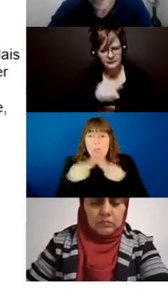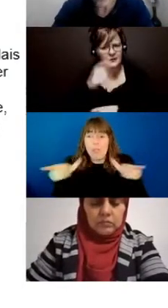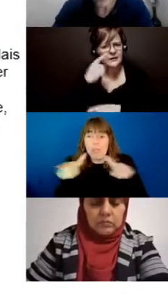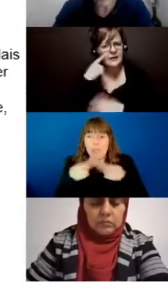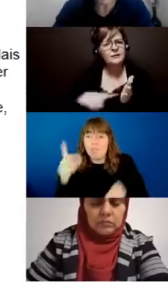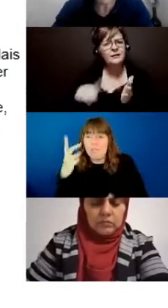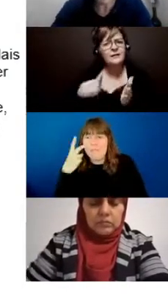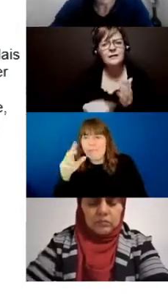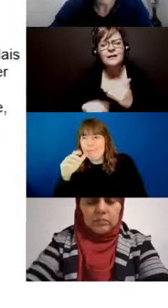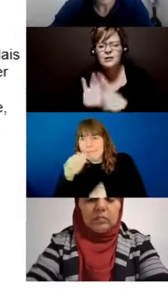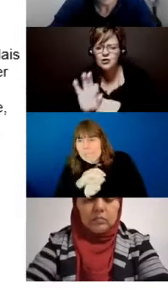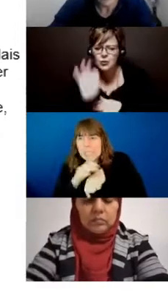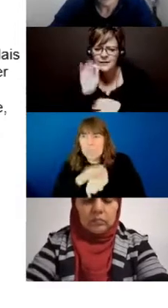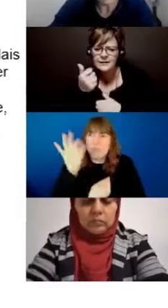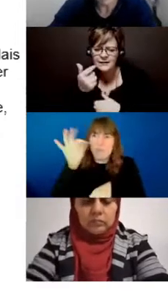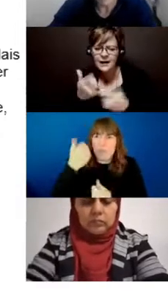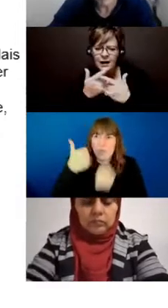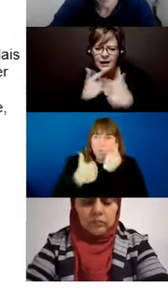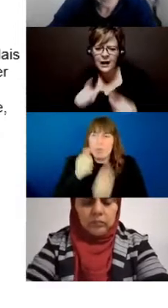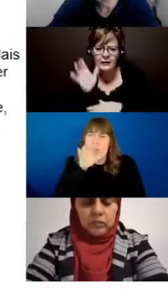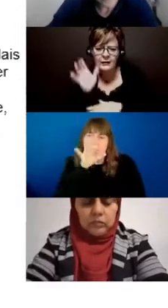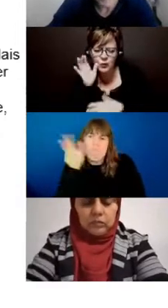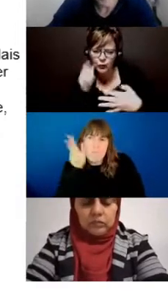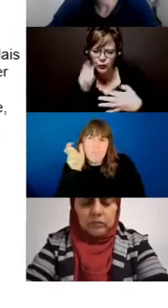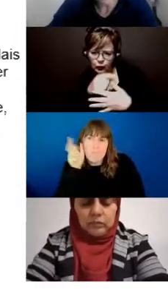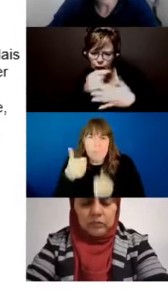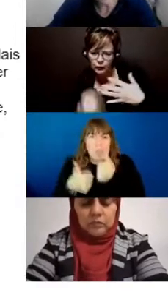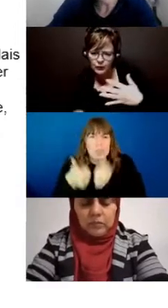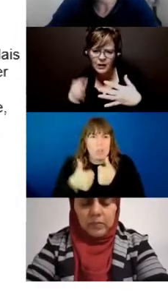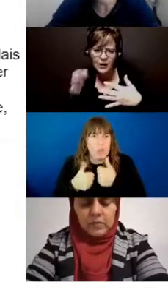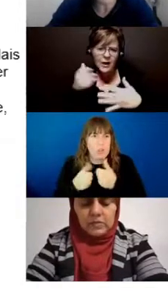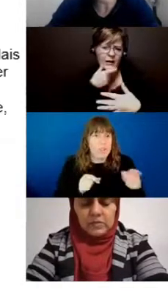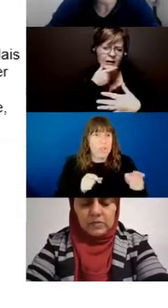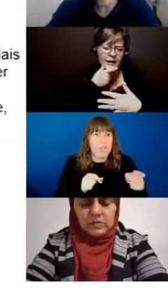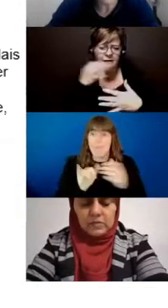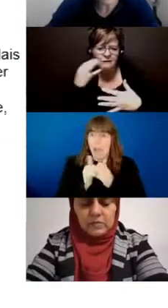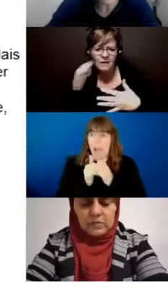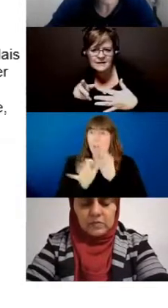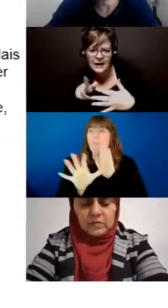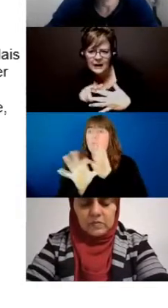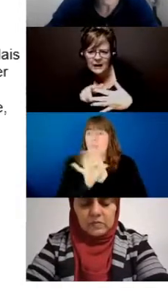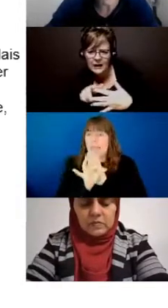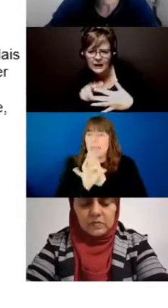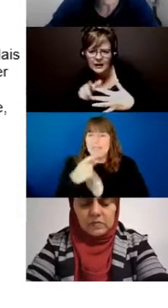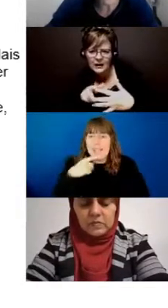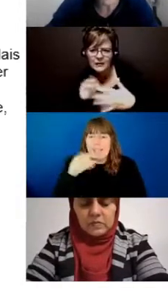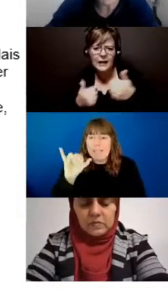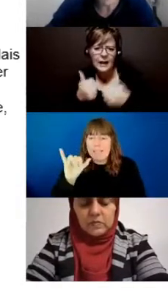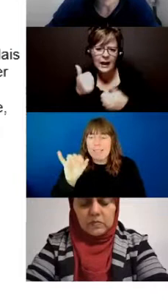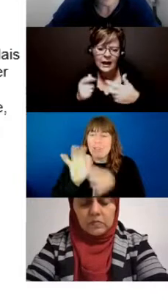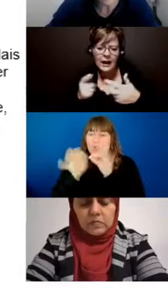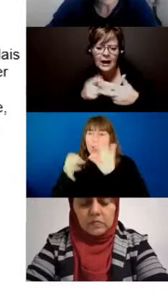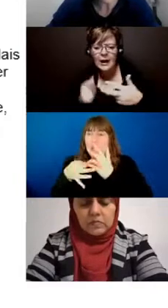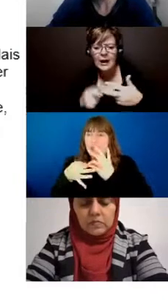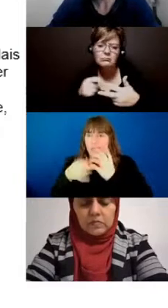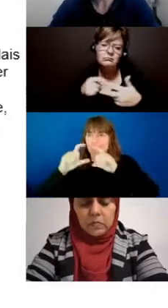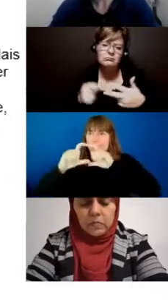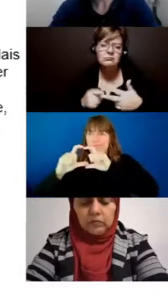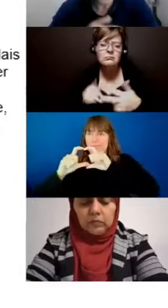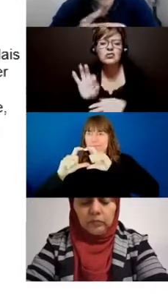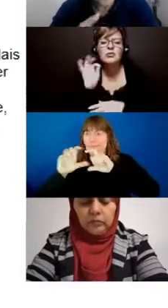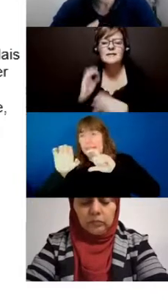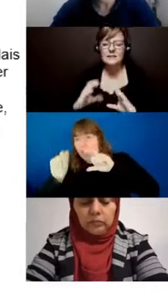do it here um by selecting the interpretation option on the zoom menu and once you select that